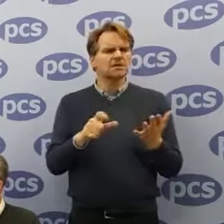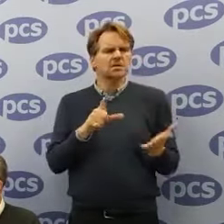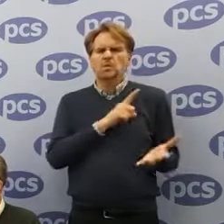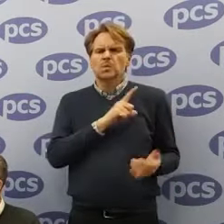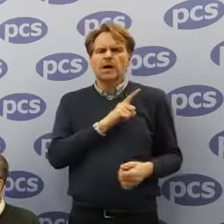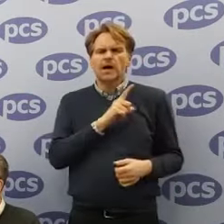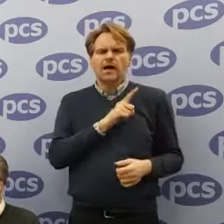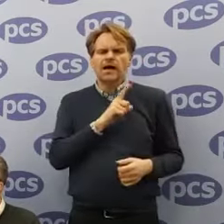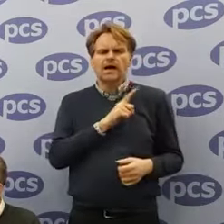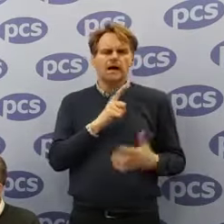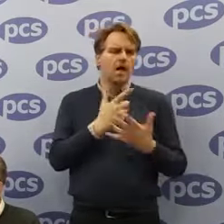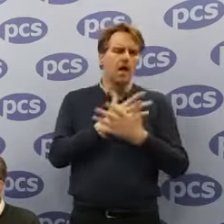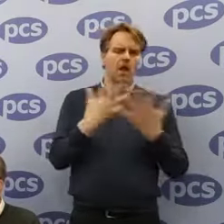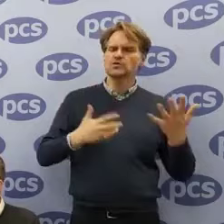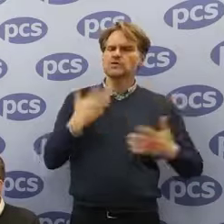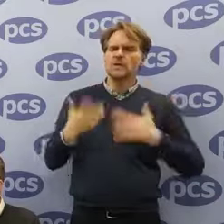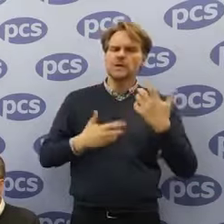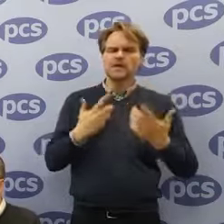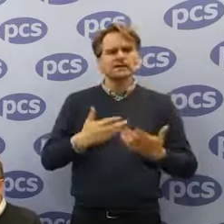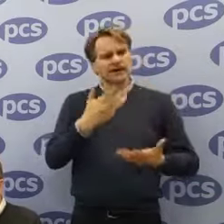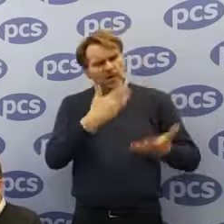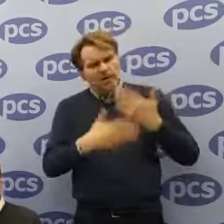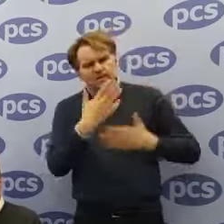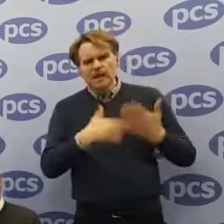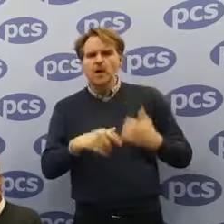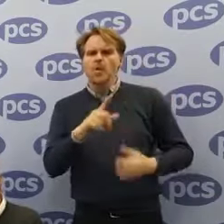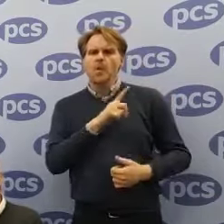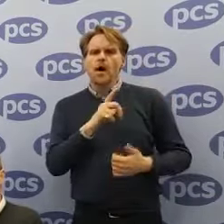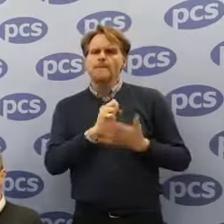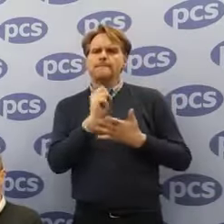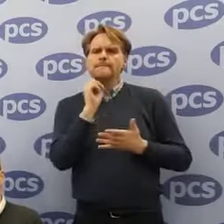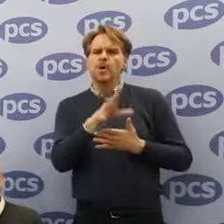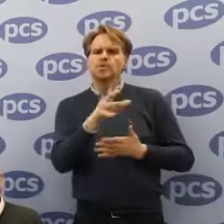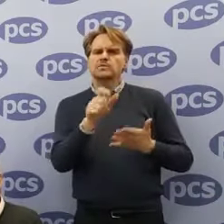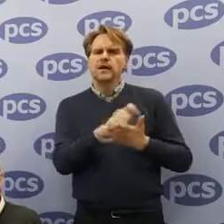last year can you explain a bit about that? Yes I know this is very frustrating